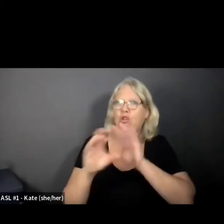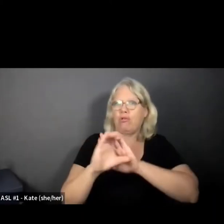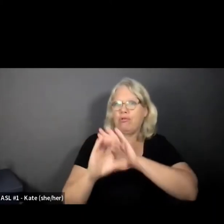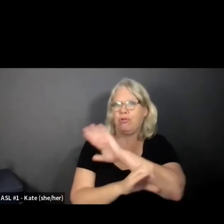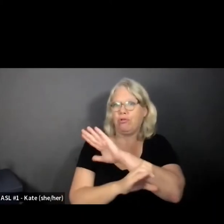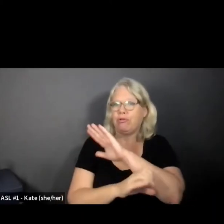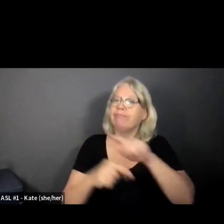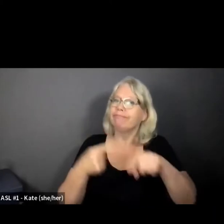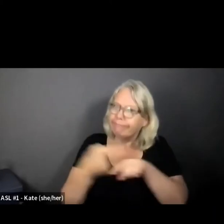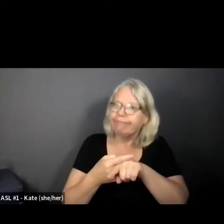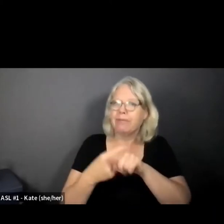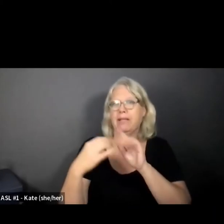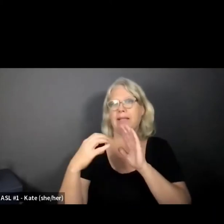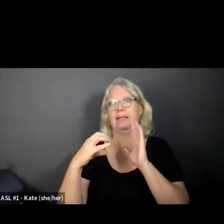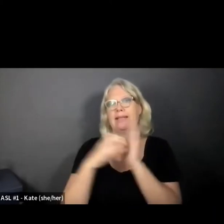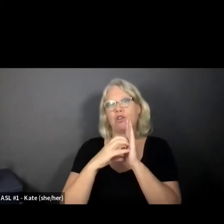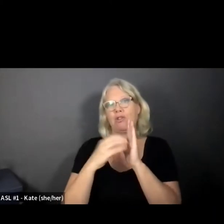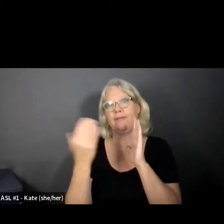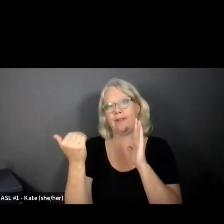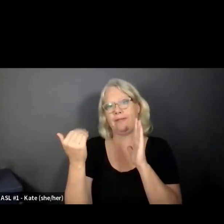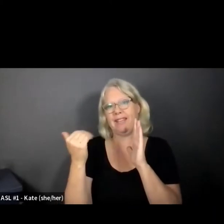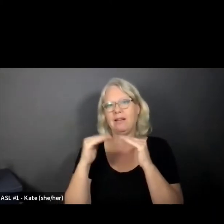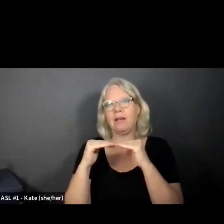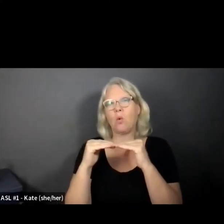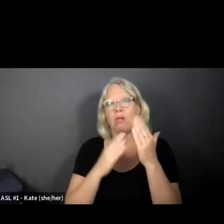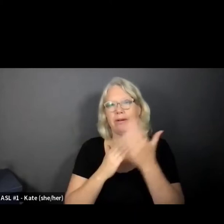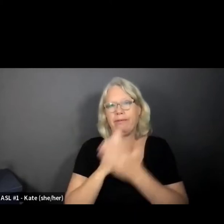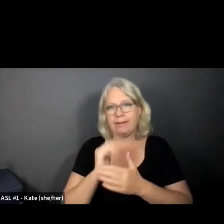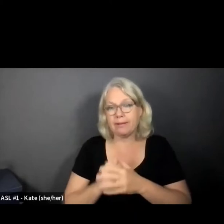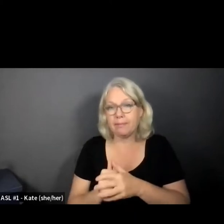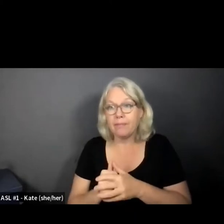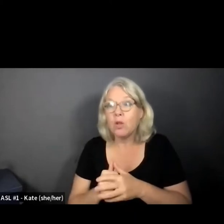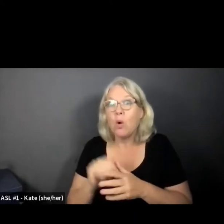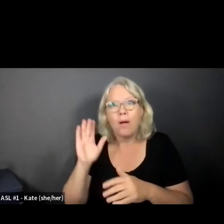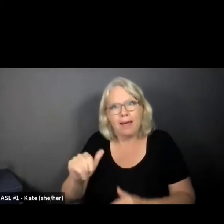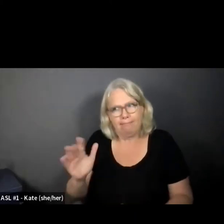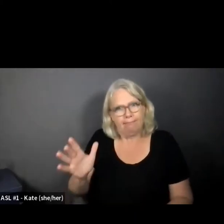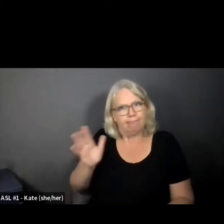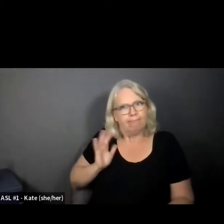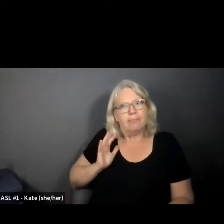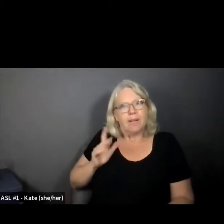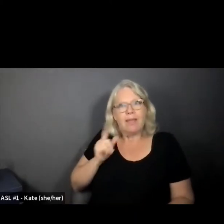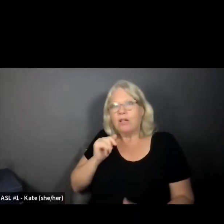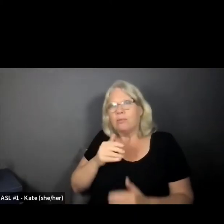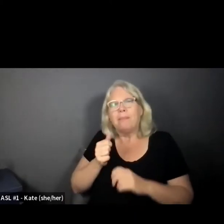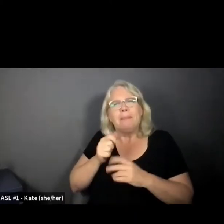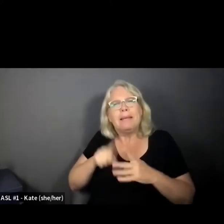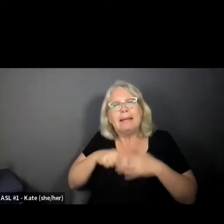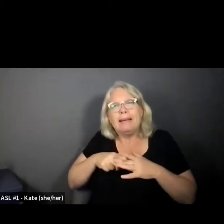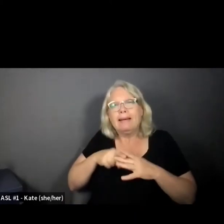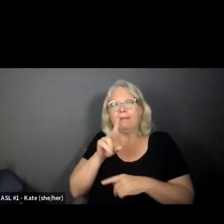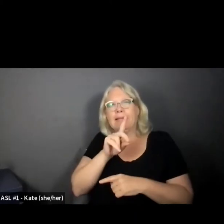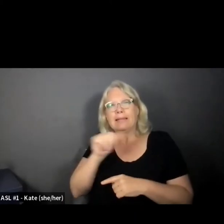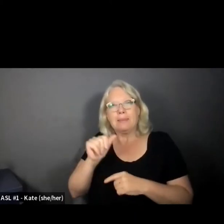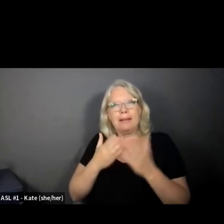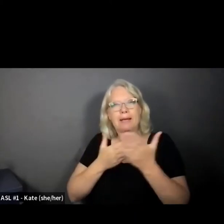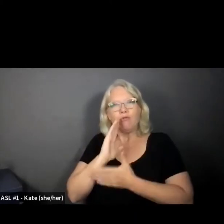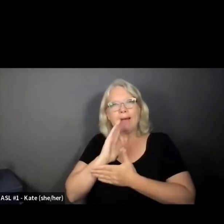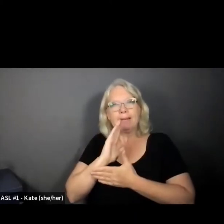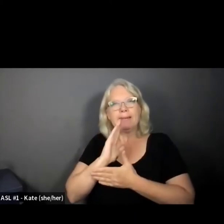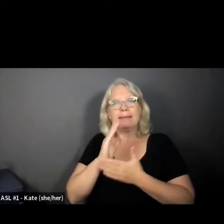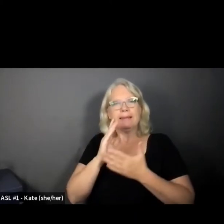THIS IS SOME MIGHT SAY THE HAY DAY ERA OF JURISPRUDENCE THAT CHANGED THE LANDSCAPE OF